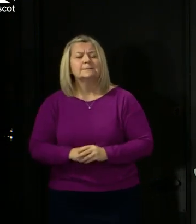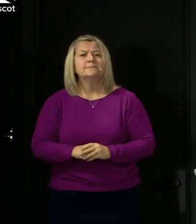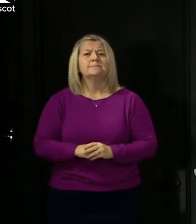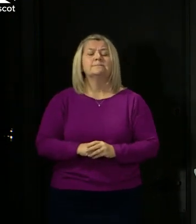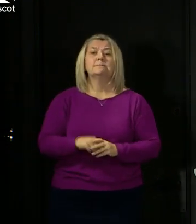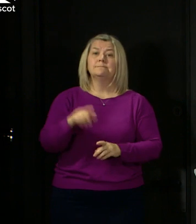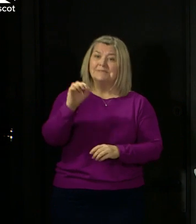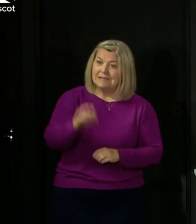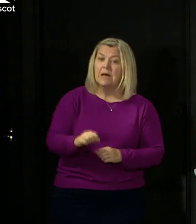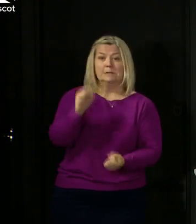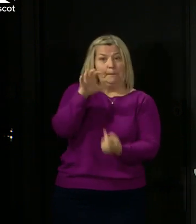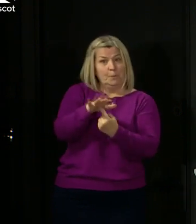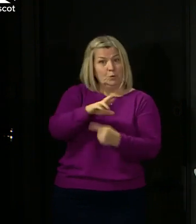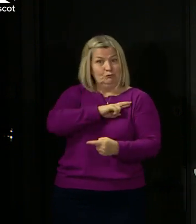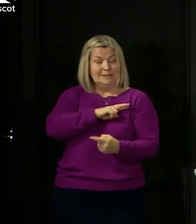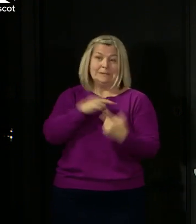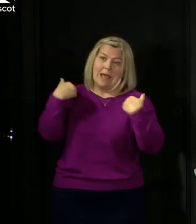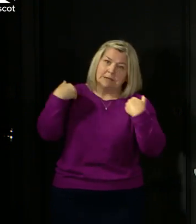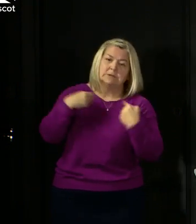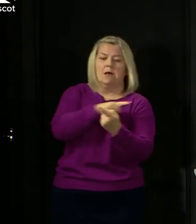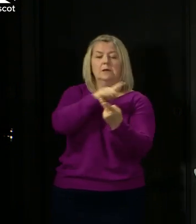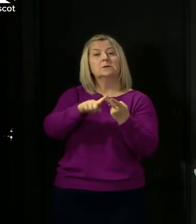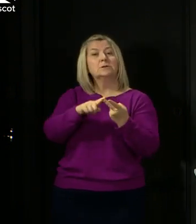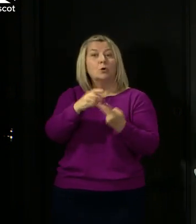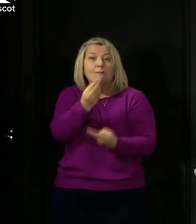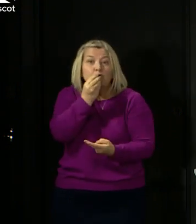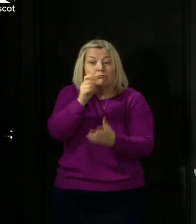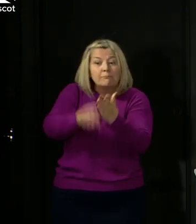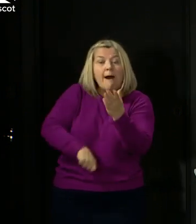Except for essential purposes such as exercise, buying food or medicines, or going to do essential